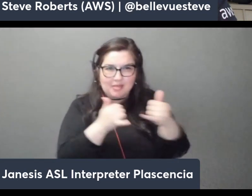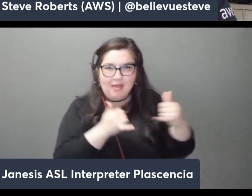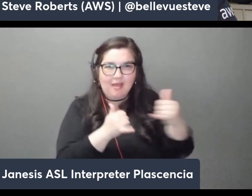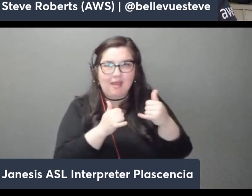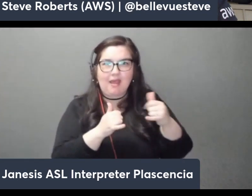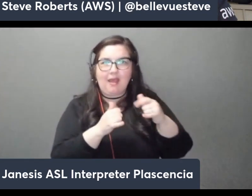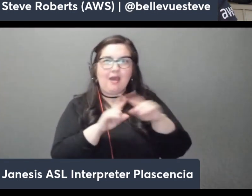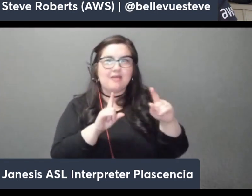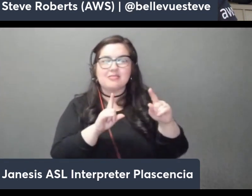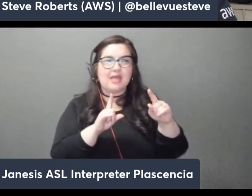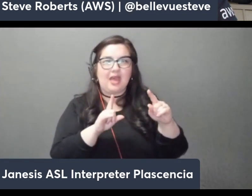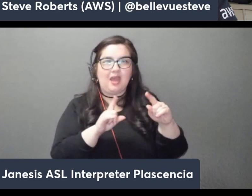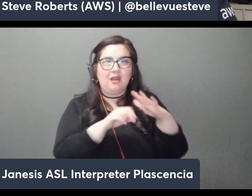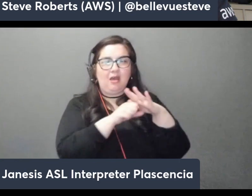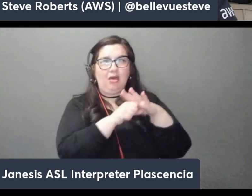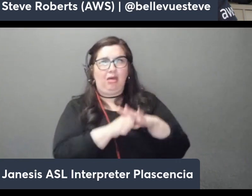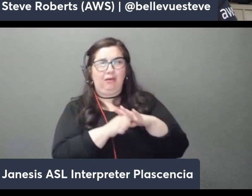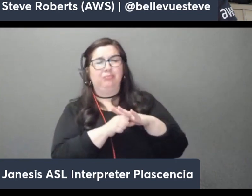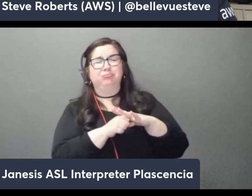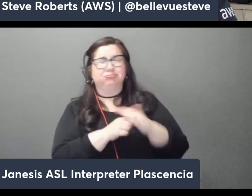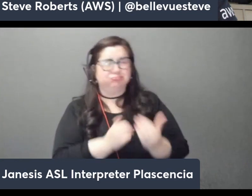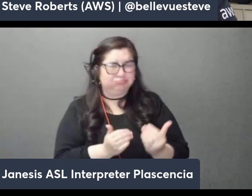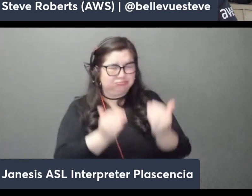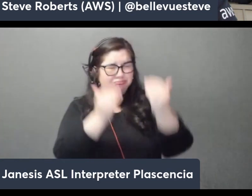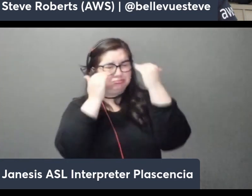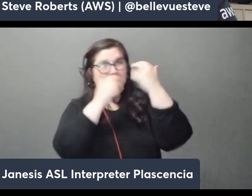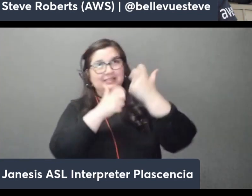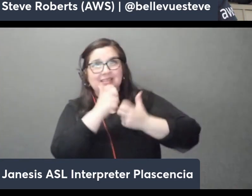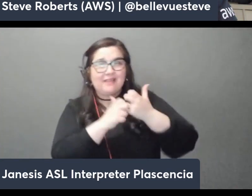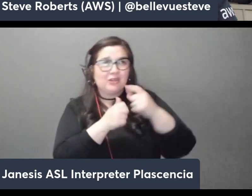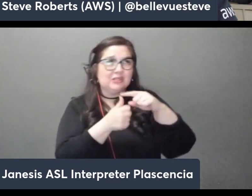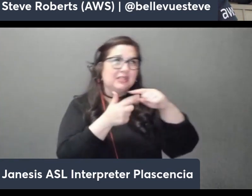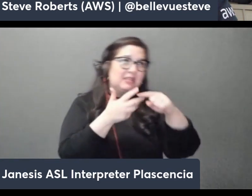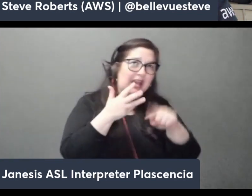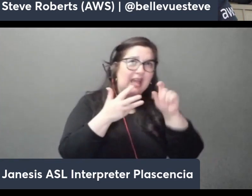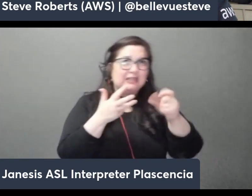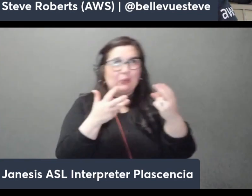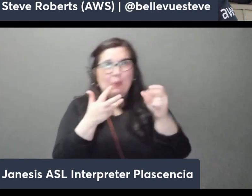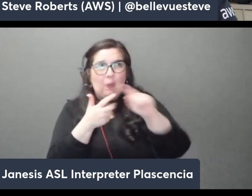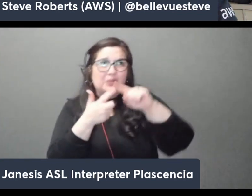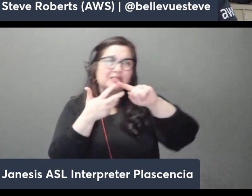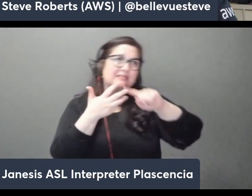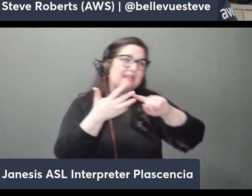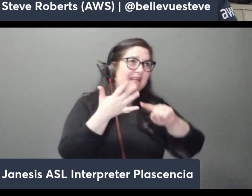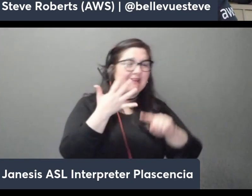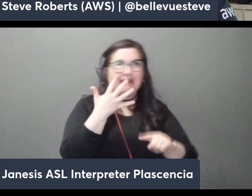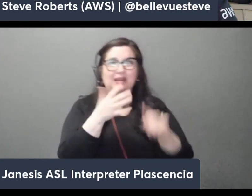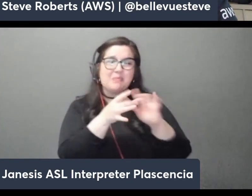bogged down by the difficulties. "Oh, I need to host this. I need to deal with messages and security